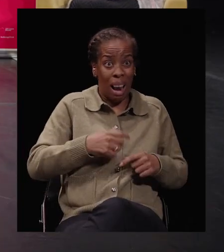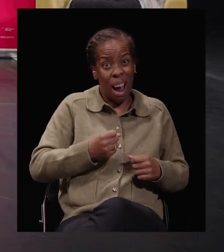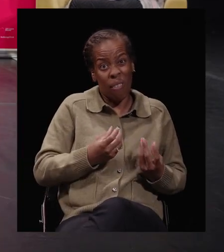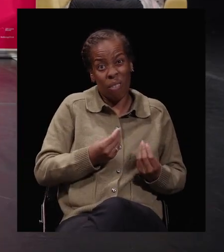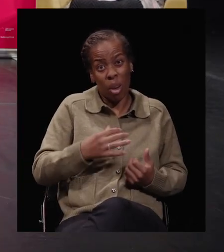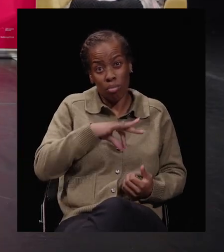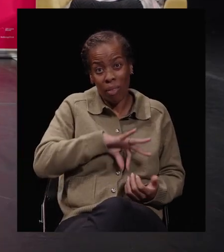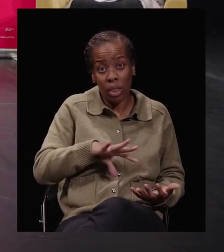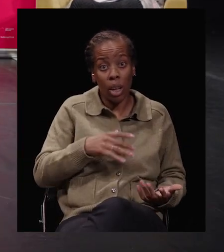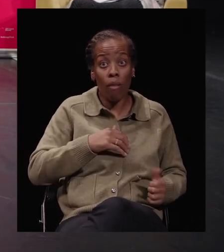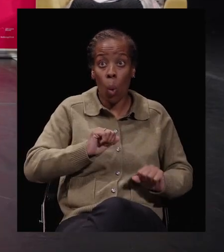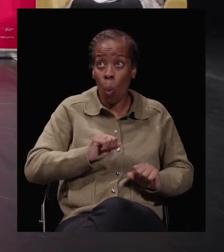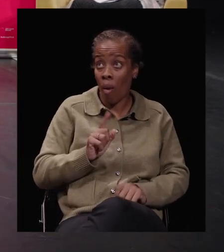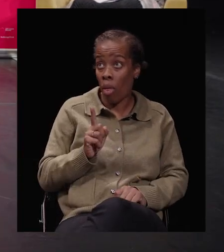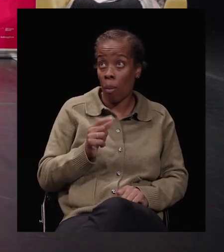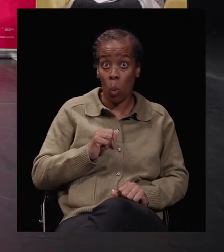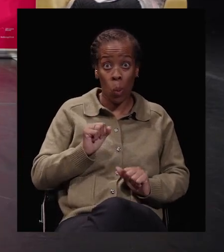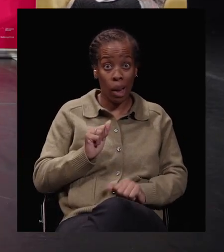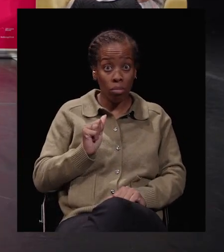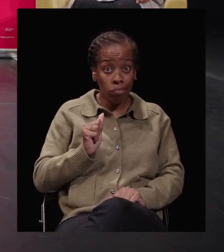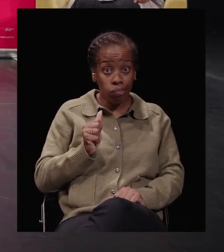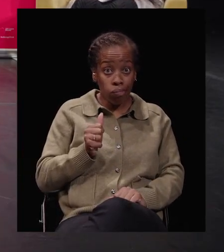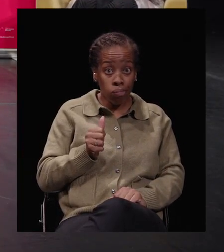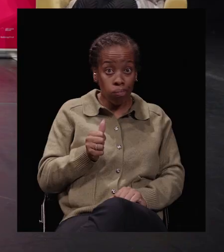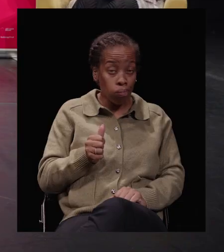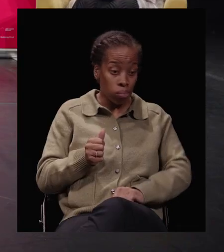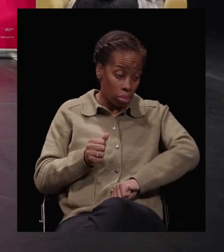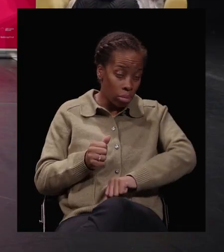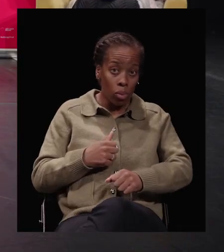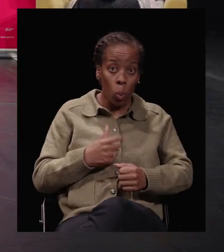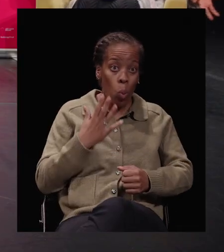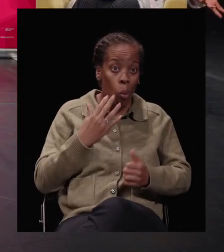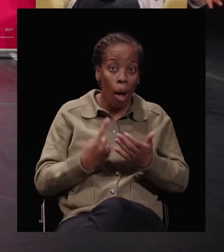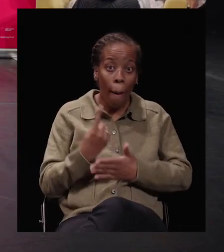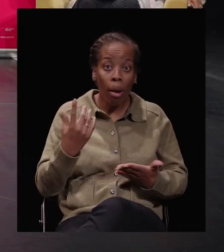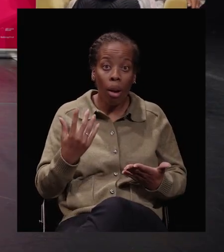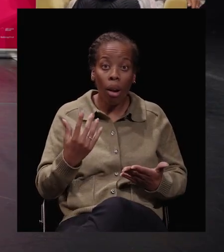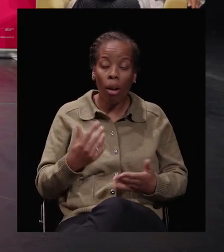Because if we're gonna wait on them, we're gonna be waiting a long time. I mean, obviously like- Sahra, what would you, for example, what would you like to see?